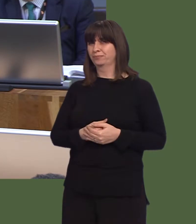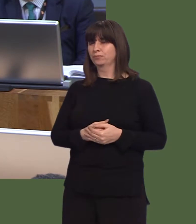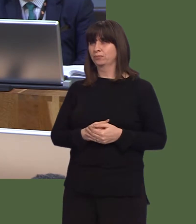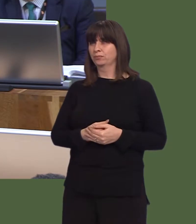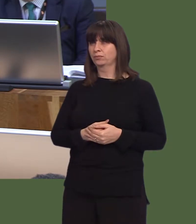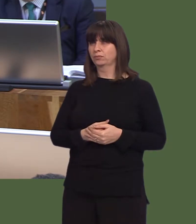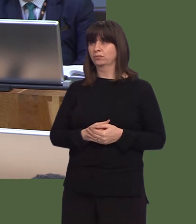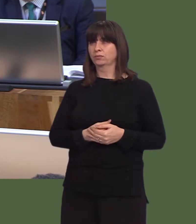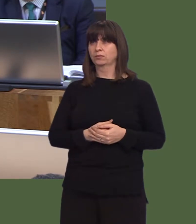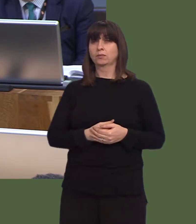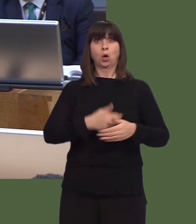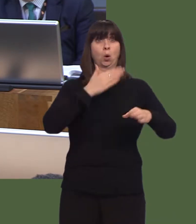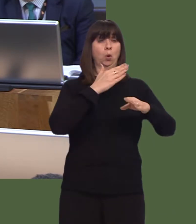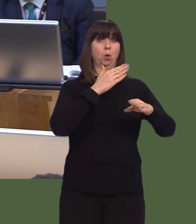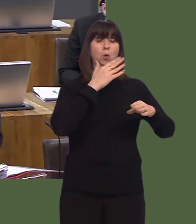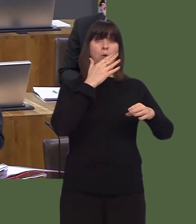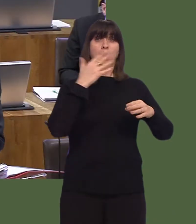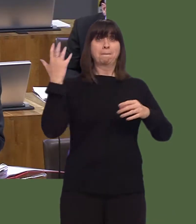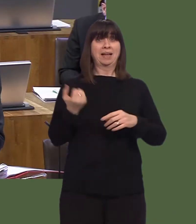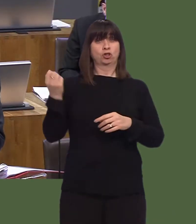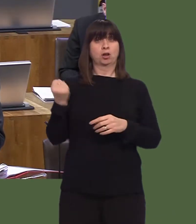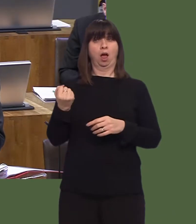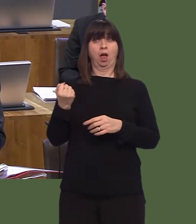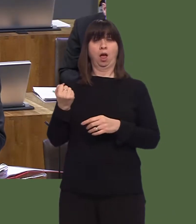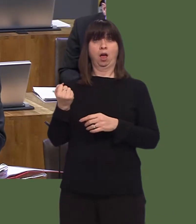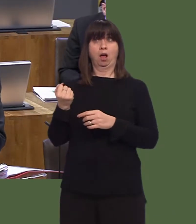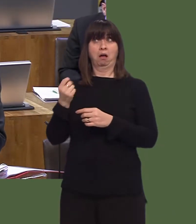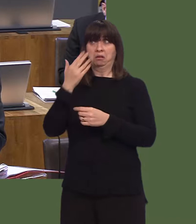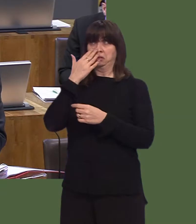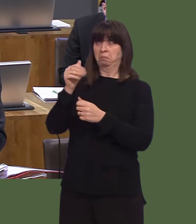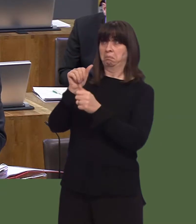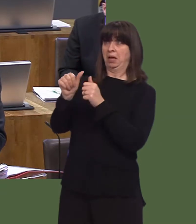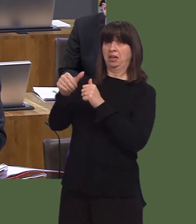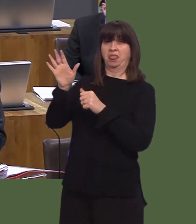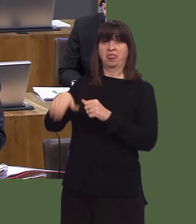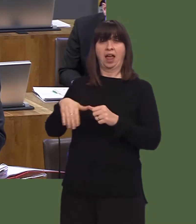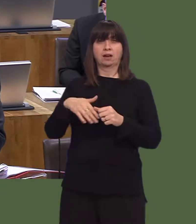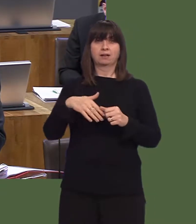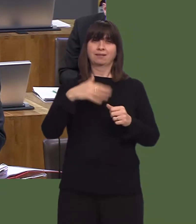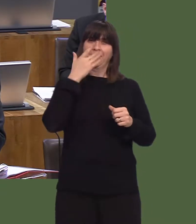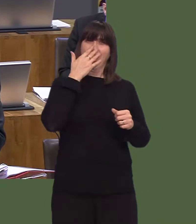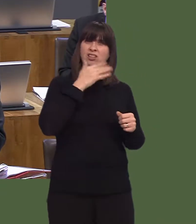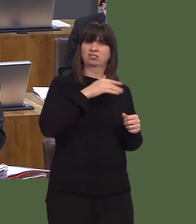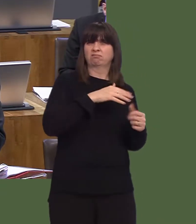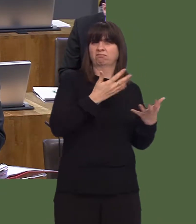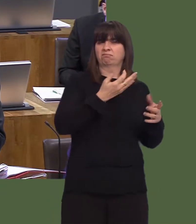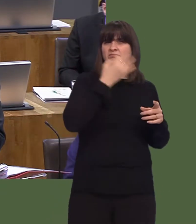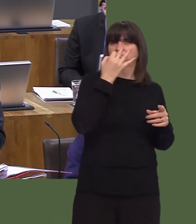age is worse than among pensioners. Historically, people used to think that if they lived on a pension they were in a worse